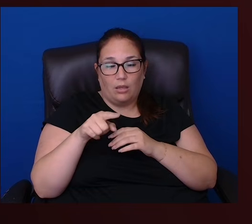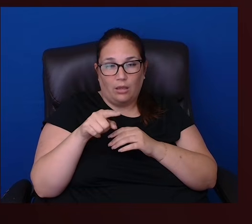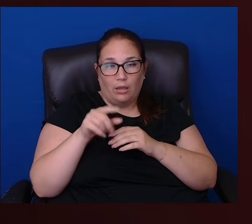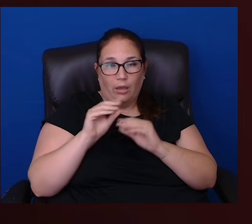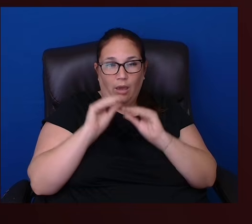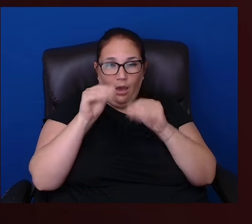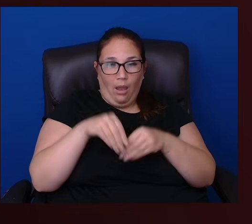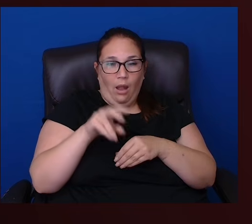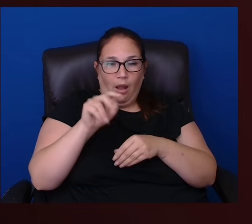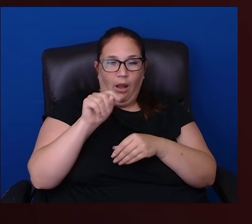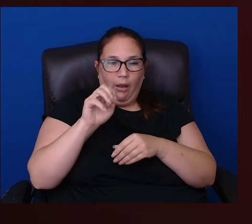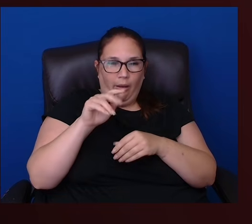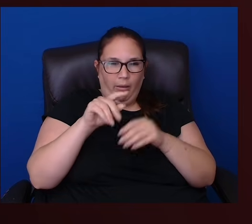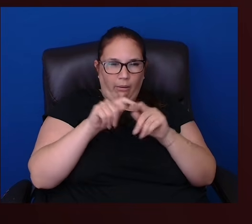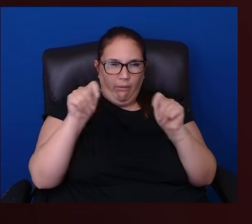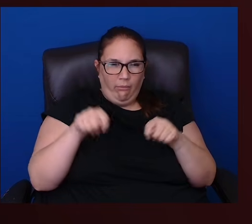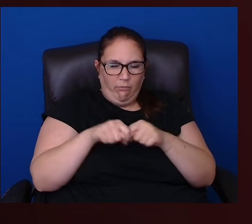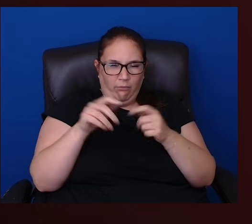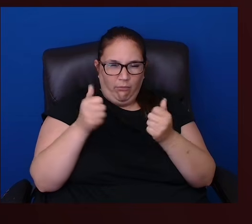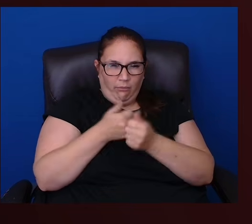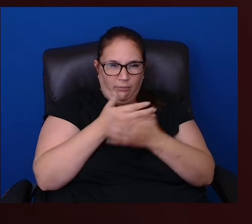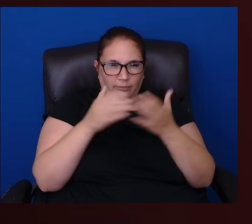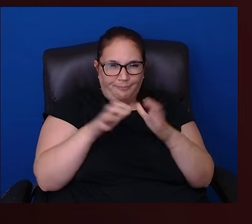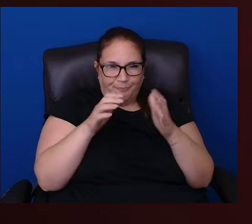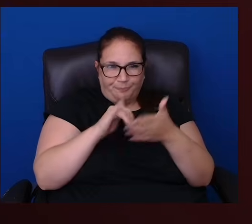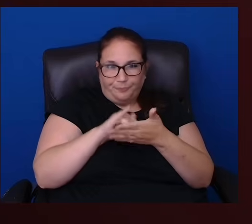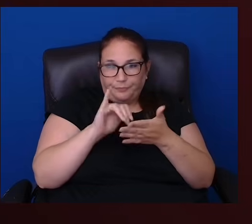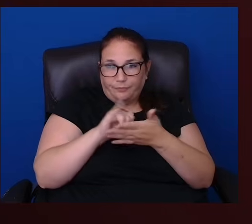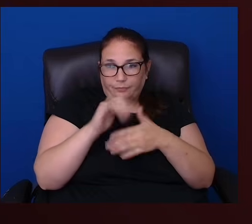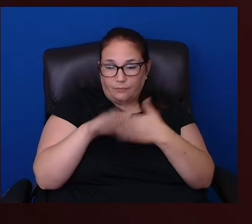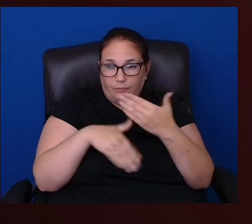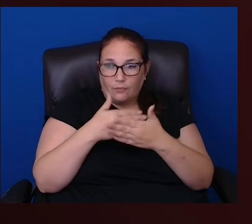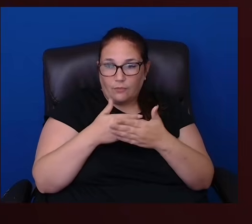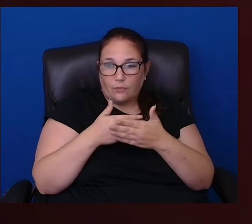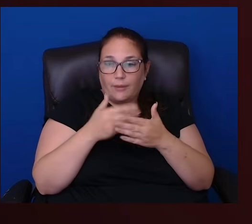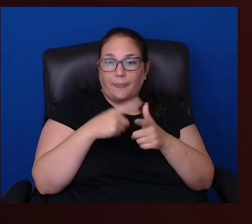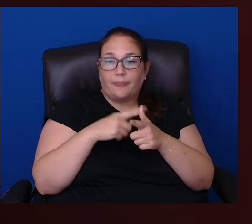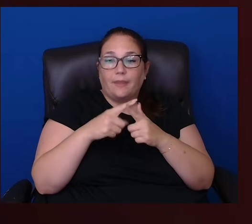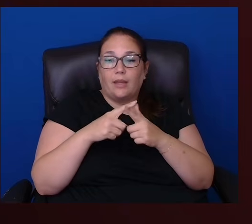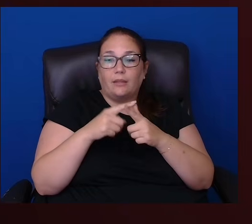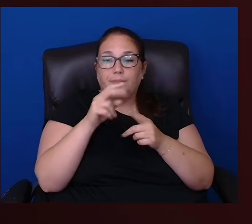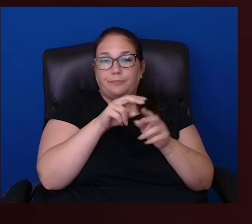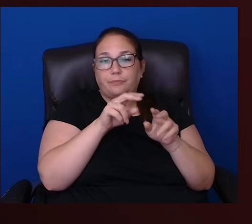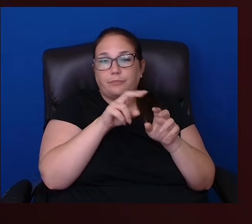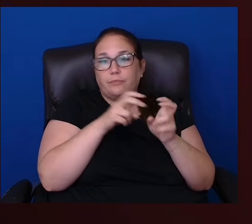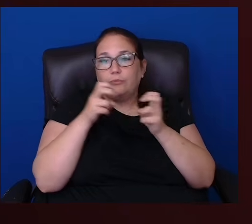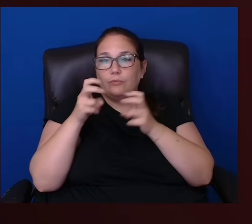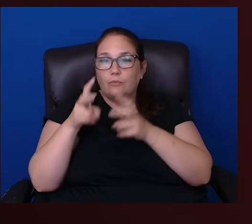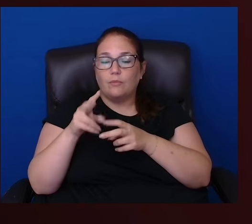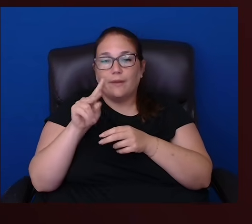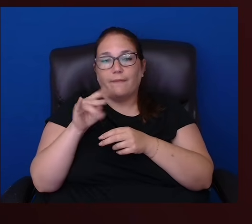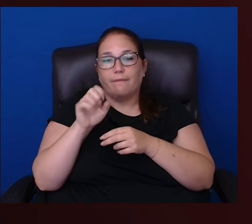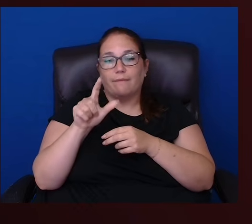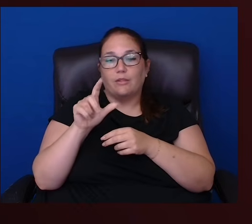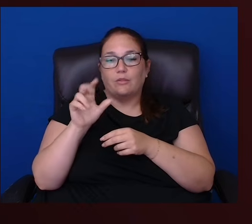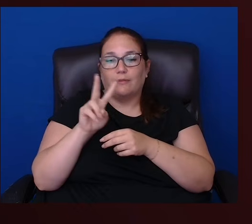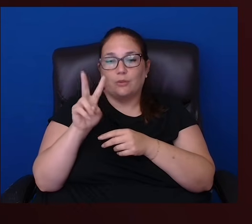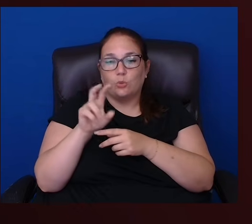That's all you got to do to get that going. Then I pop over into Visual Studio and I create a new project, right?